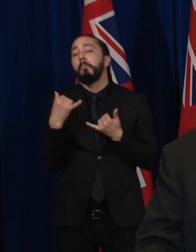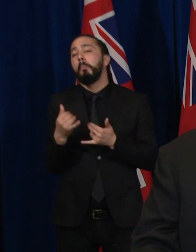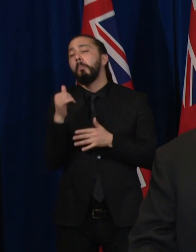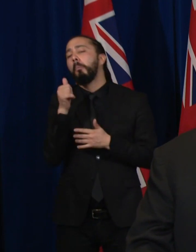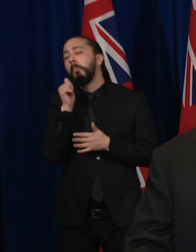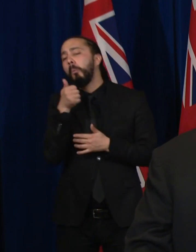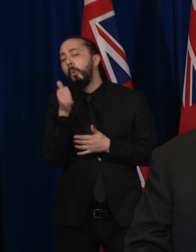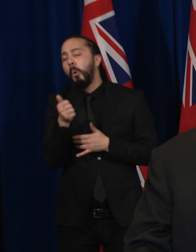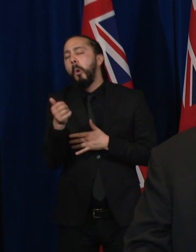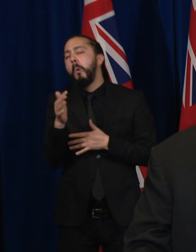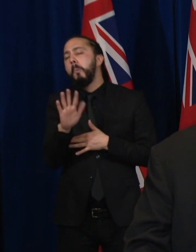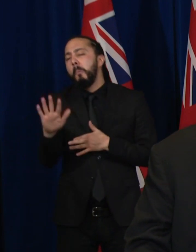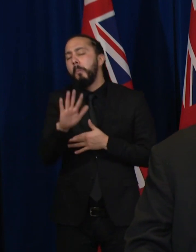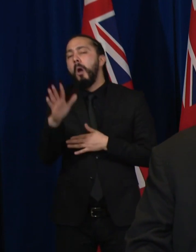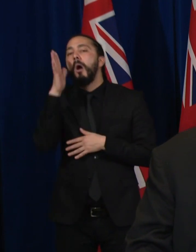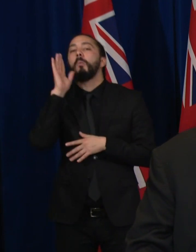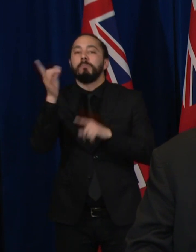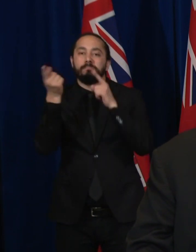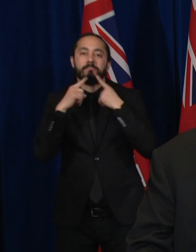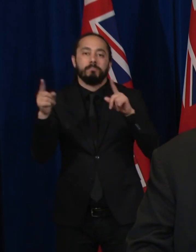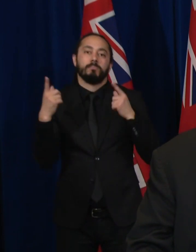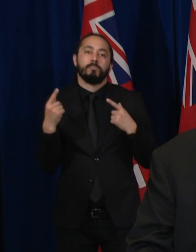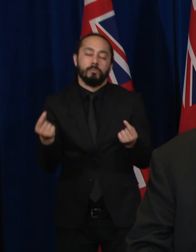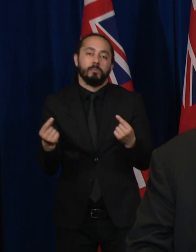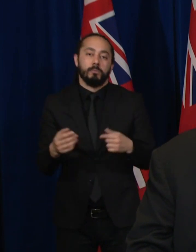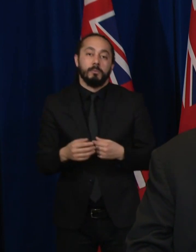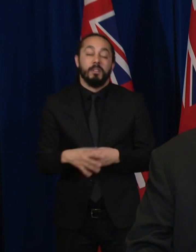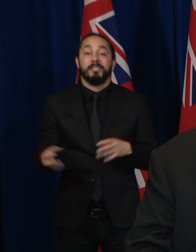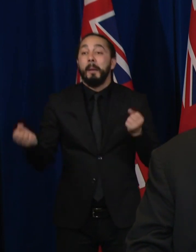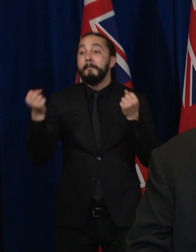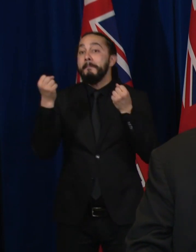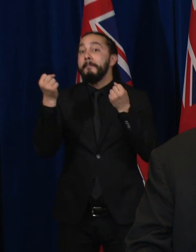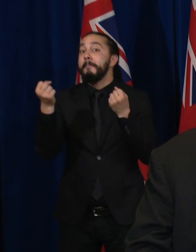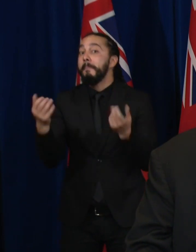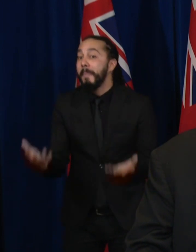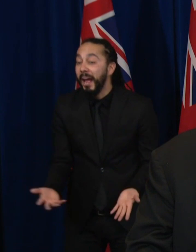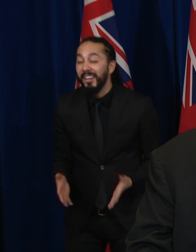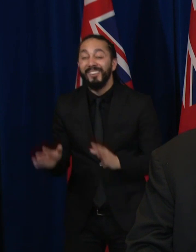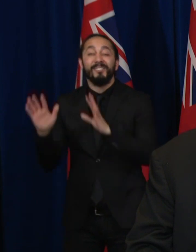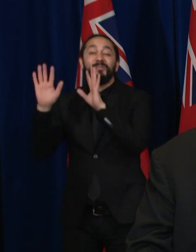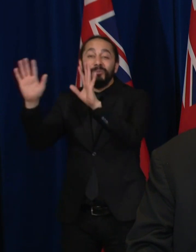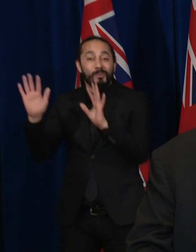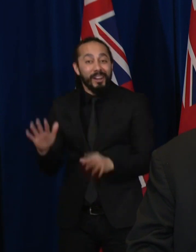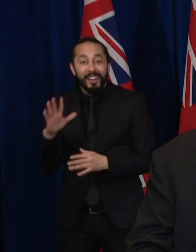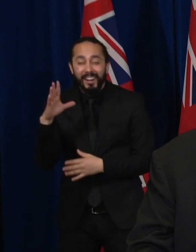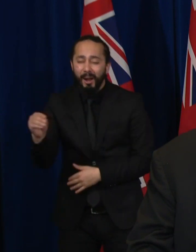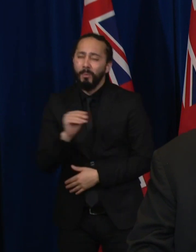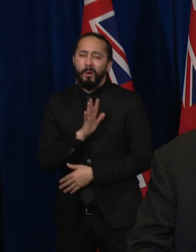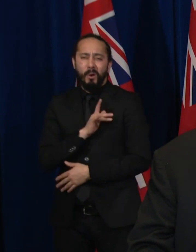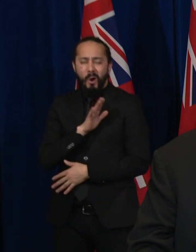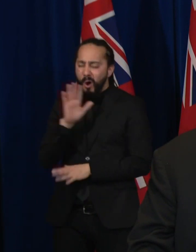what we're going to do. Because there are just too many great people, great companies out there that are stepping